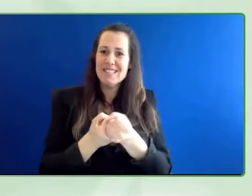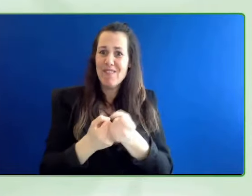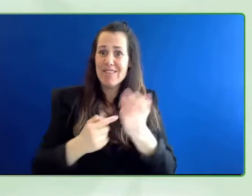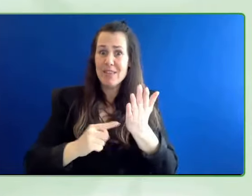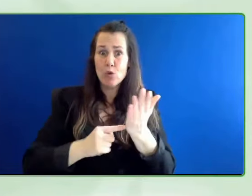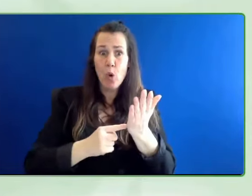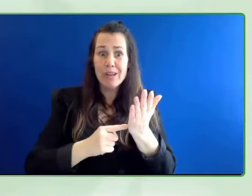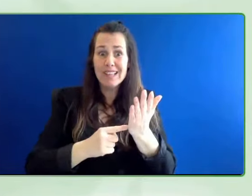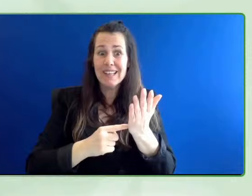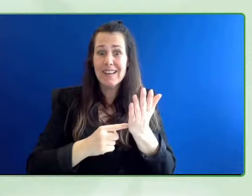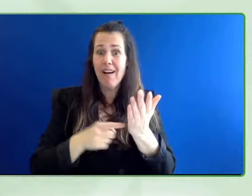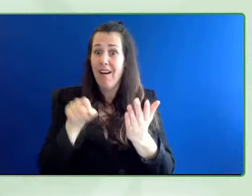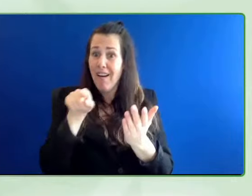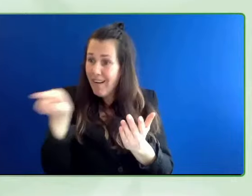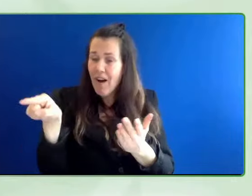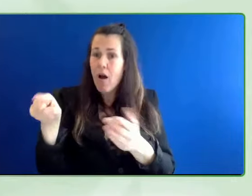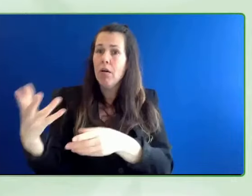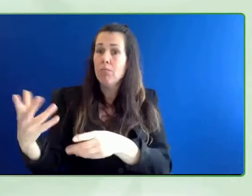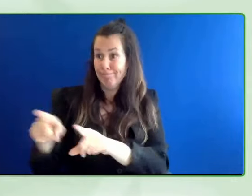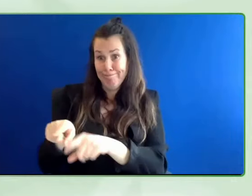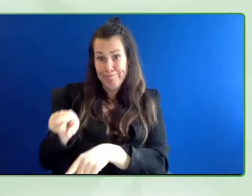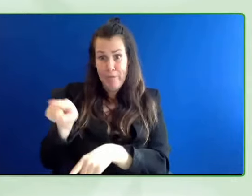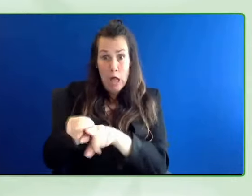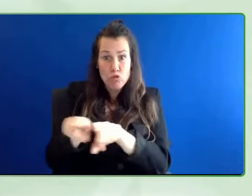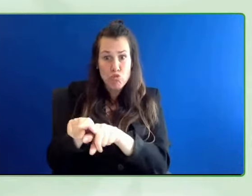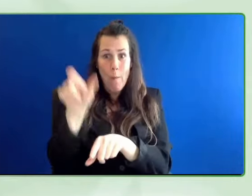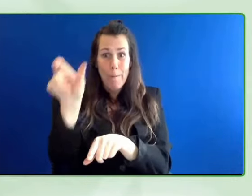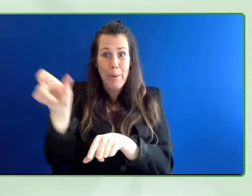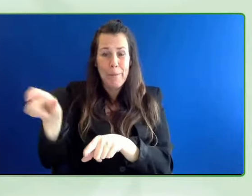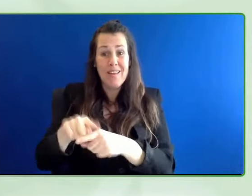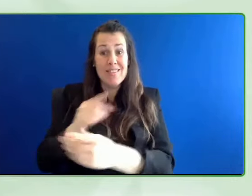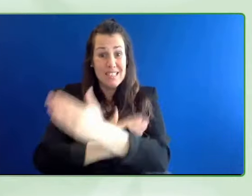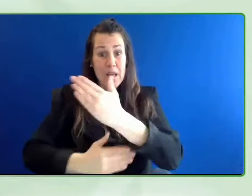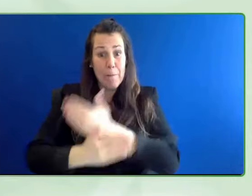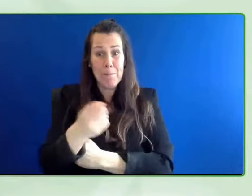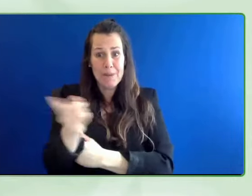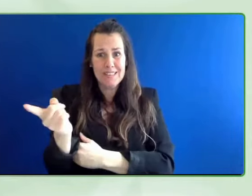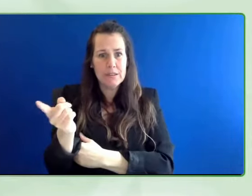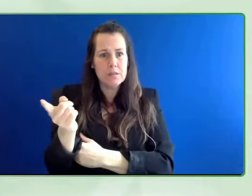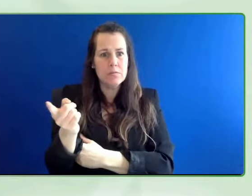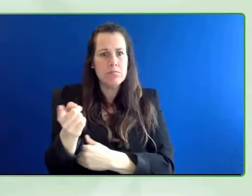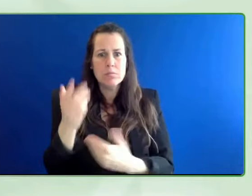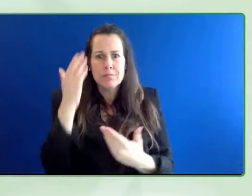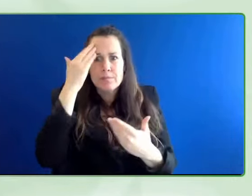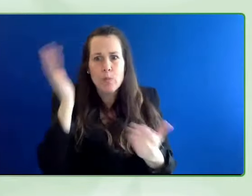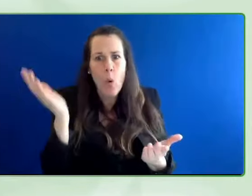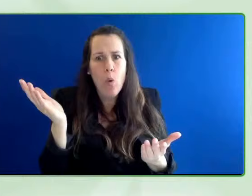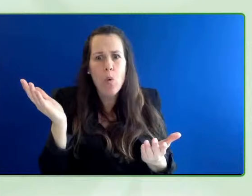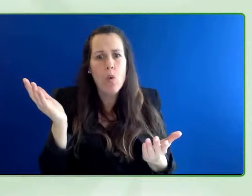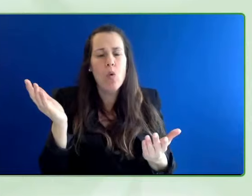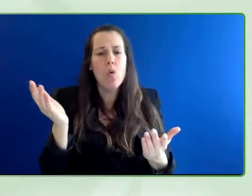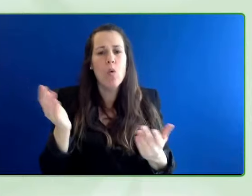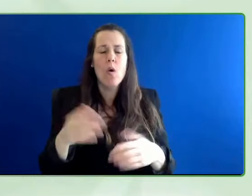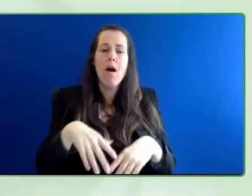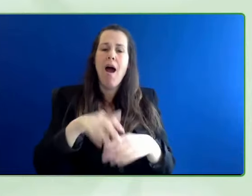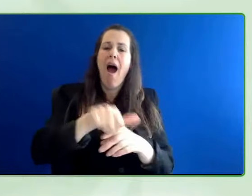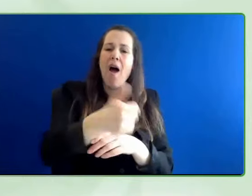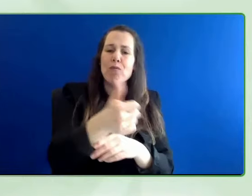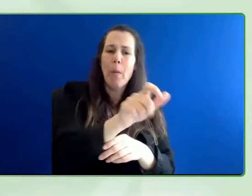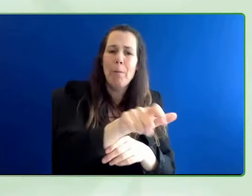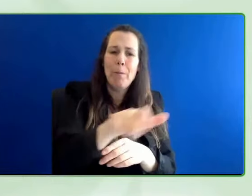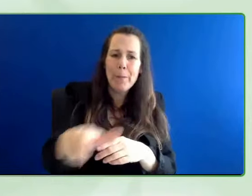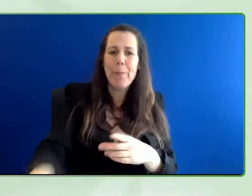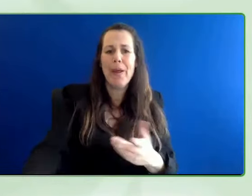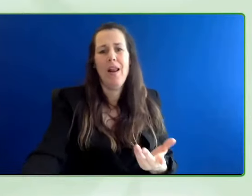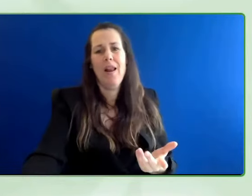And when you don't have the right formation, it's not easy for you to get the right support.